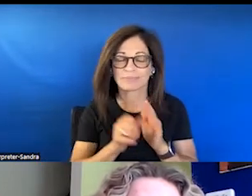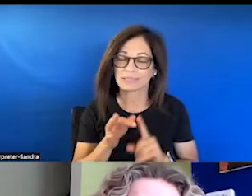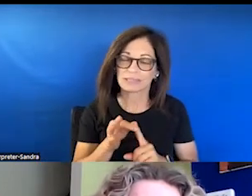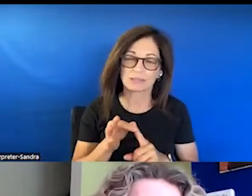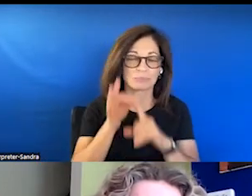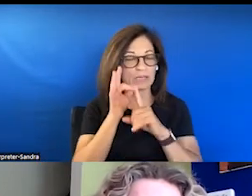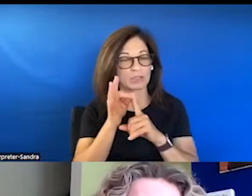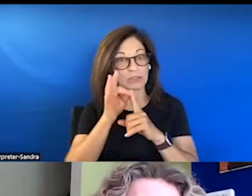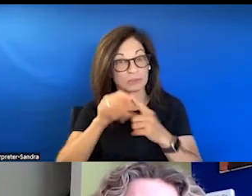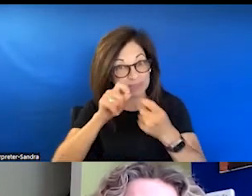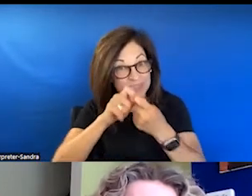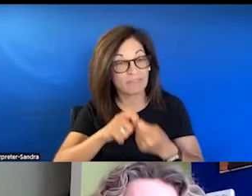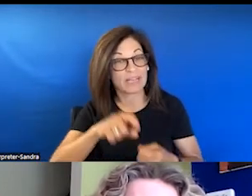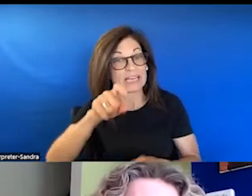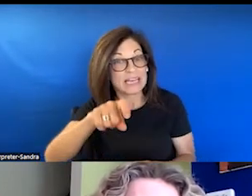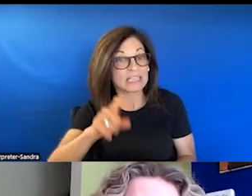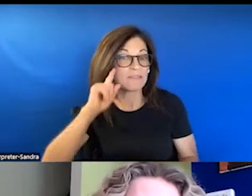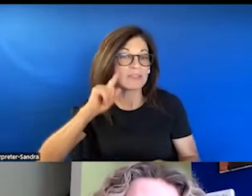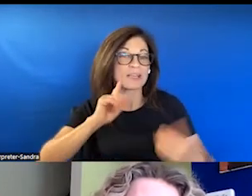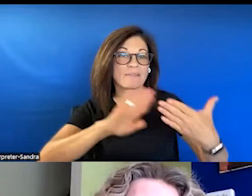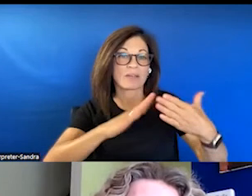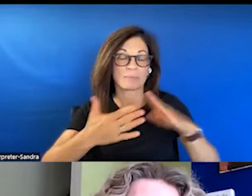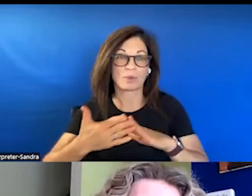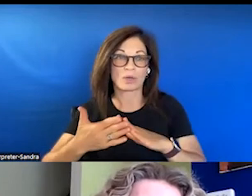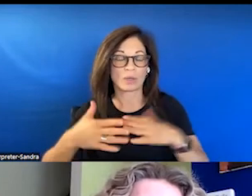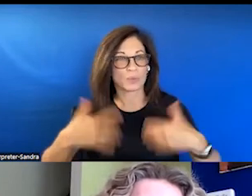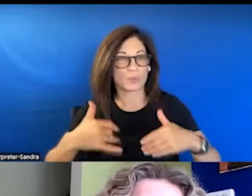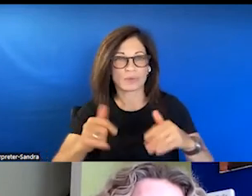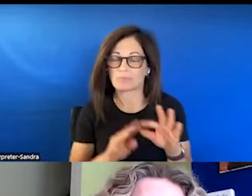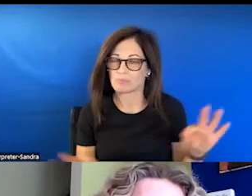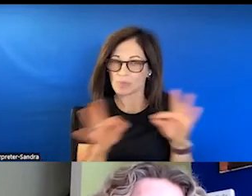SPECIFIC NEEDS OF THE DEAF COMMUNITY AND HOW IMPORTANT IT IS TO HAVE, ASL FLUENT